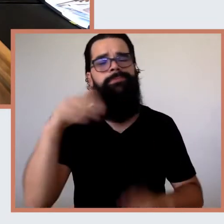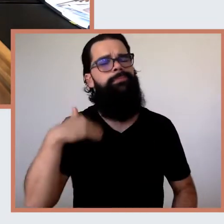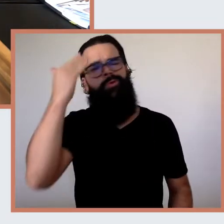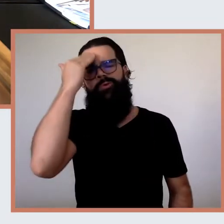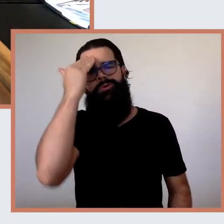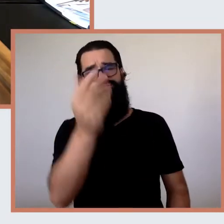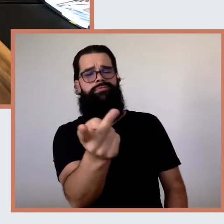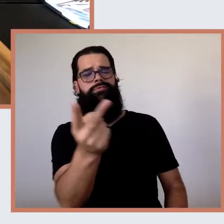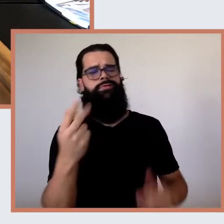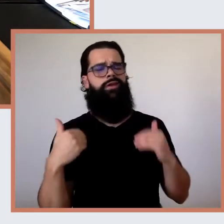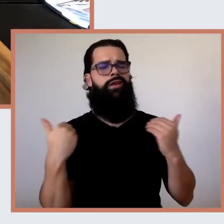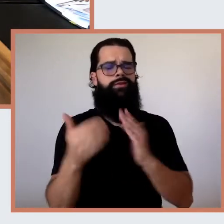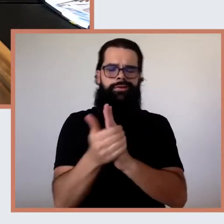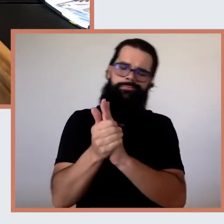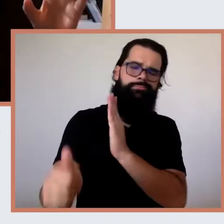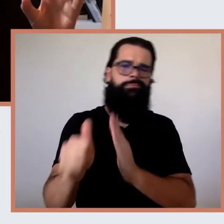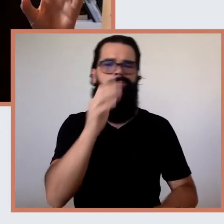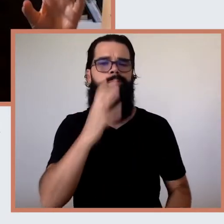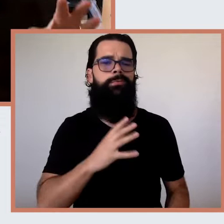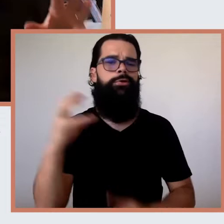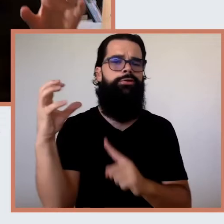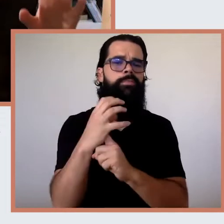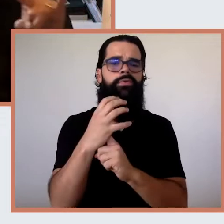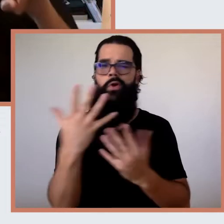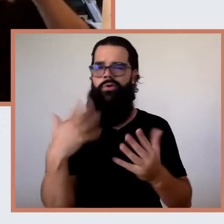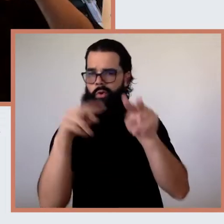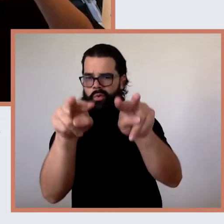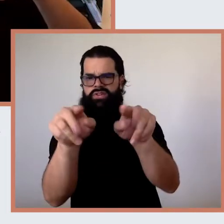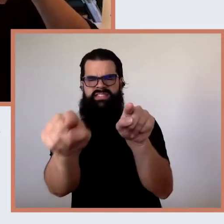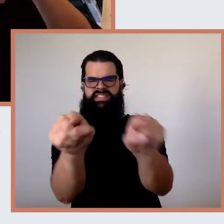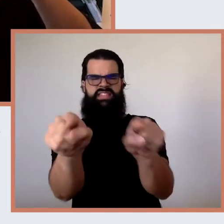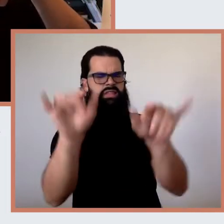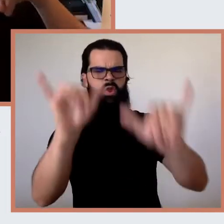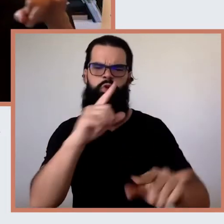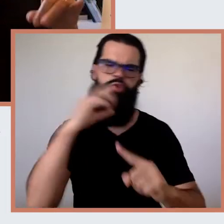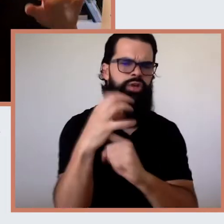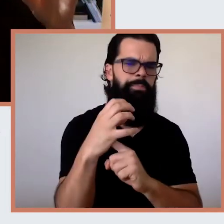and I know of no two young talented women than these two, who I'm looking at,